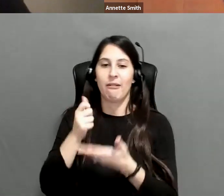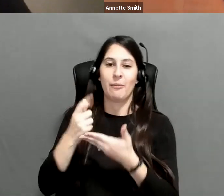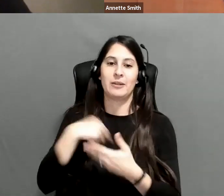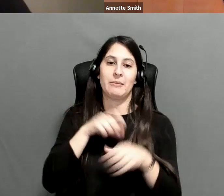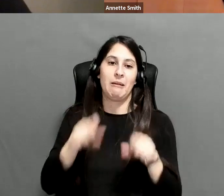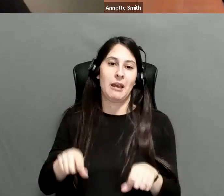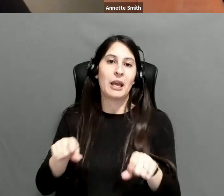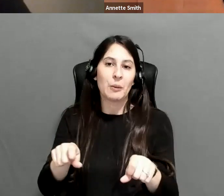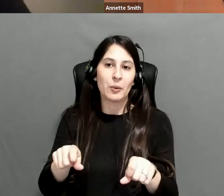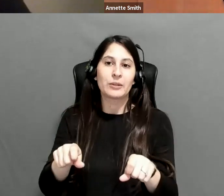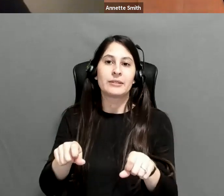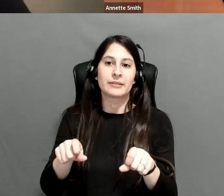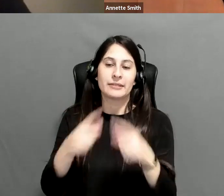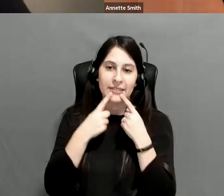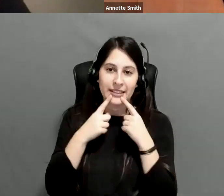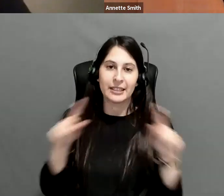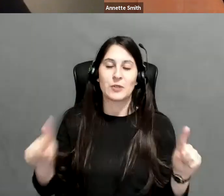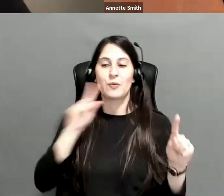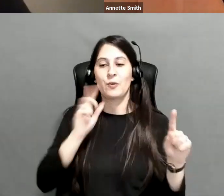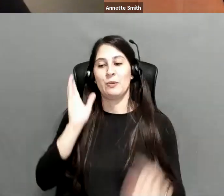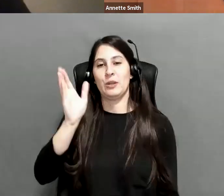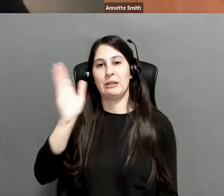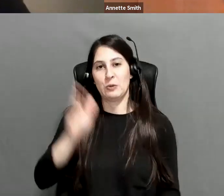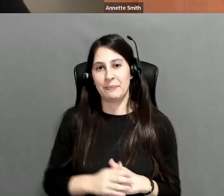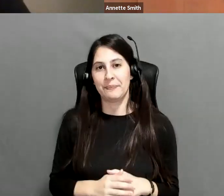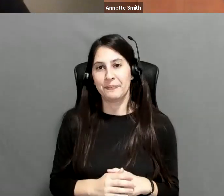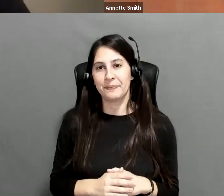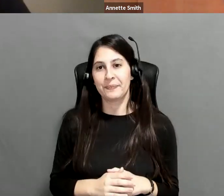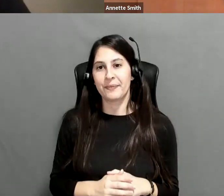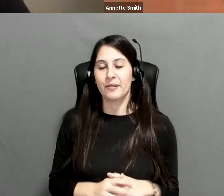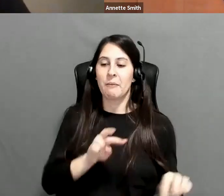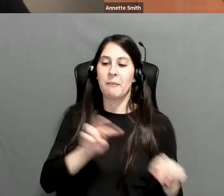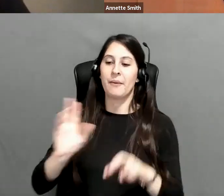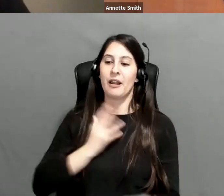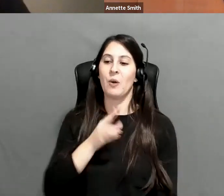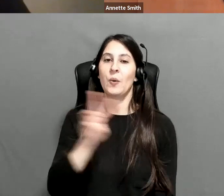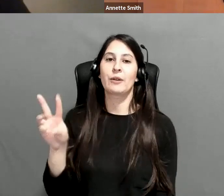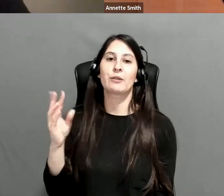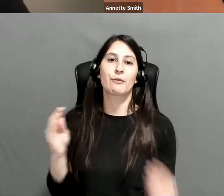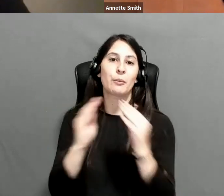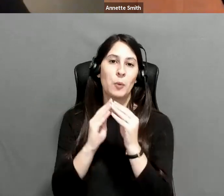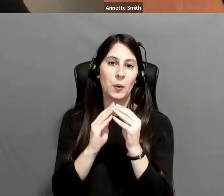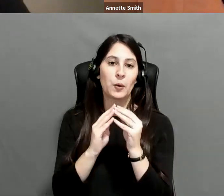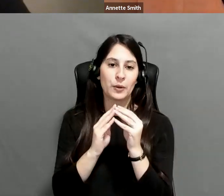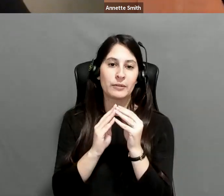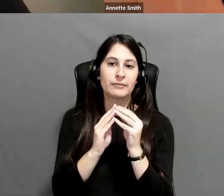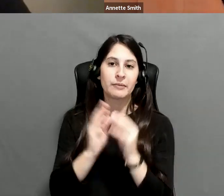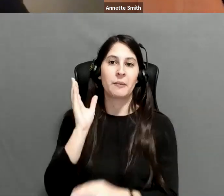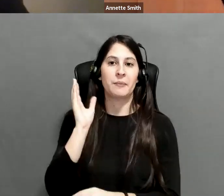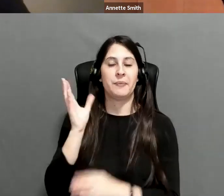you, and we thank you Kathryn, and everyone for helping us be able TOto successful ly put on this